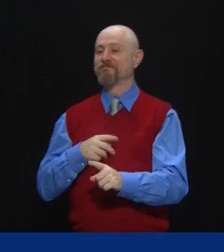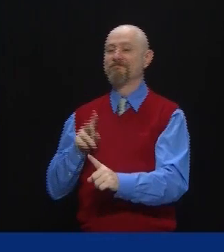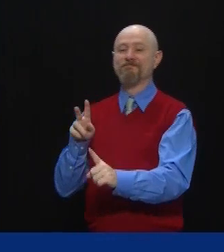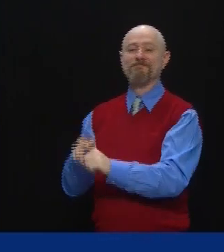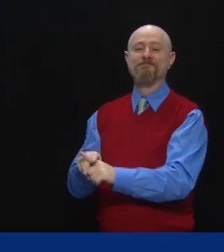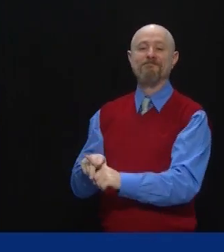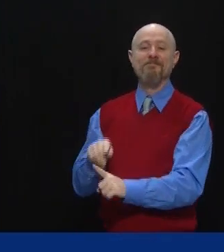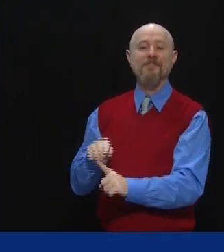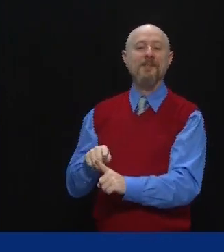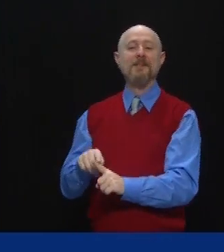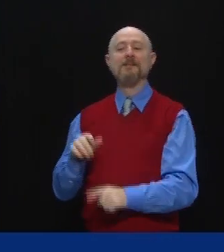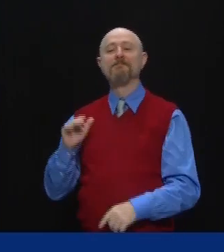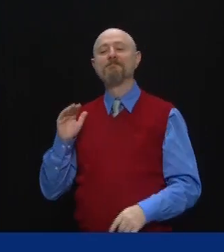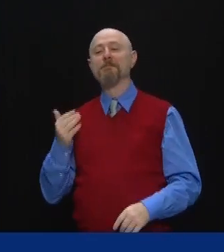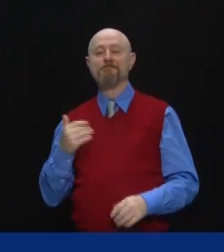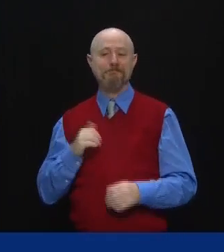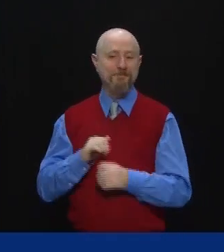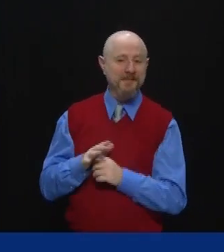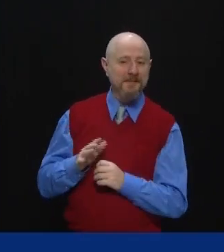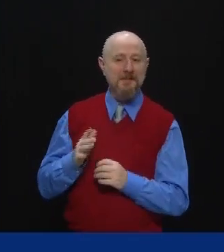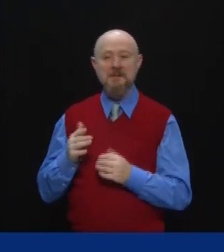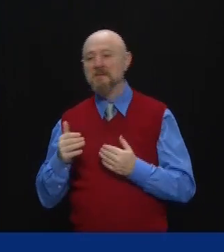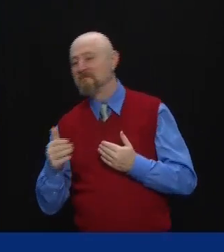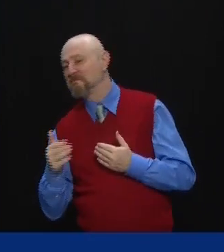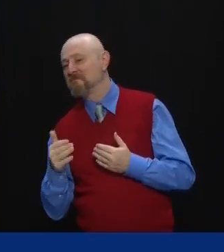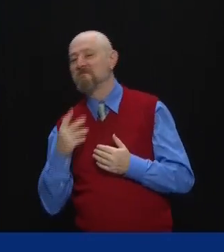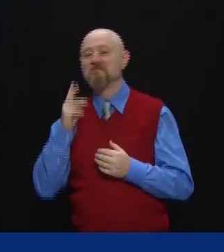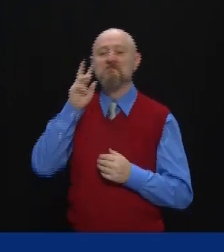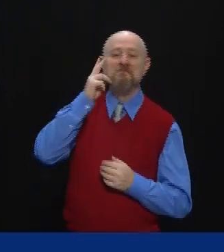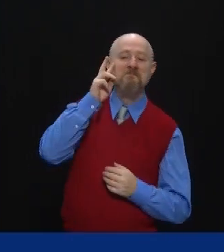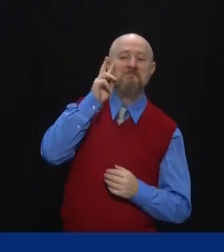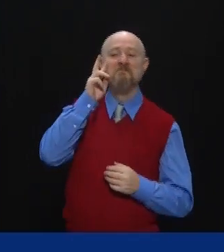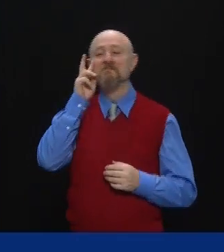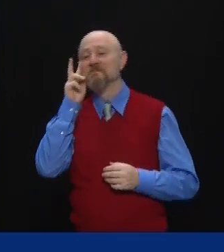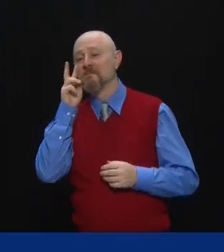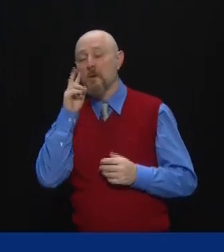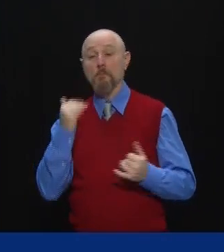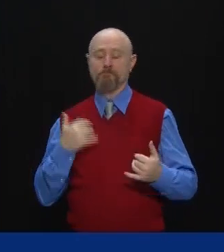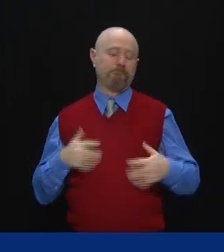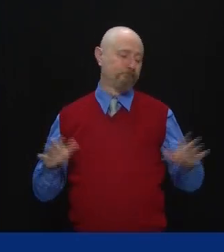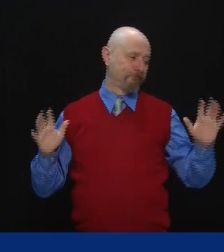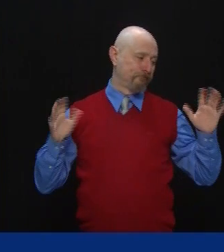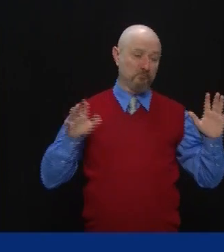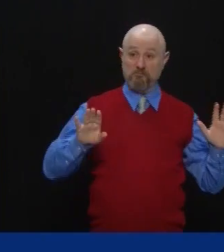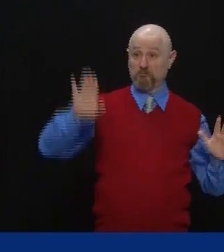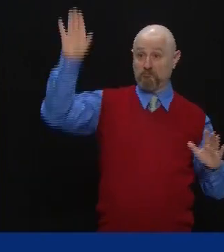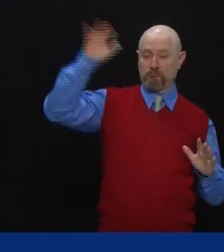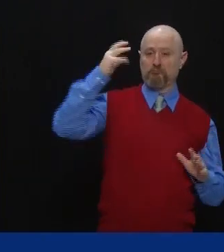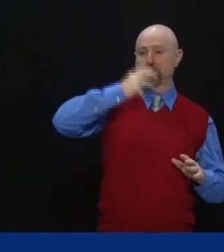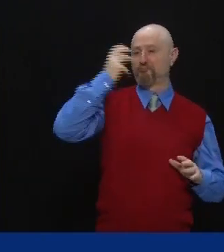CHANGE SO DRAMATICALLY. WE FIRST INSTITUTED THIS, THE TRAJECTORY OF THE PANDEMIC WAS